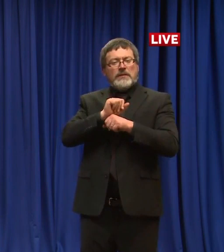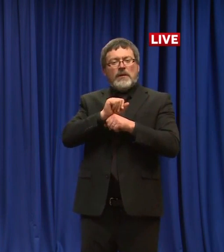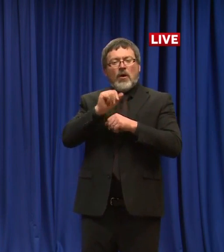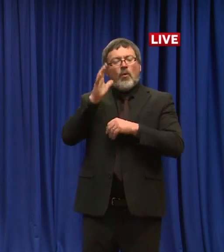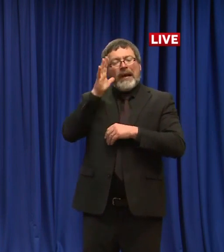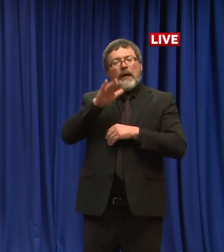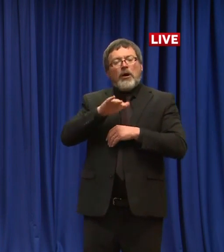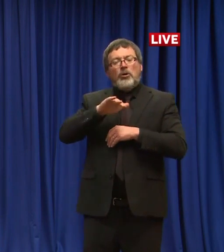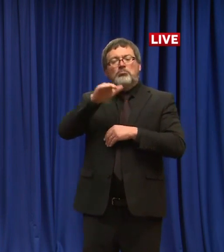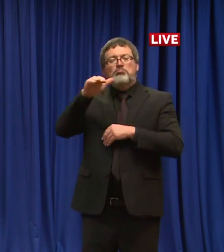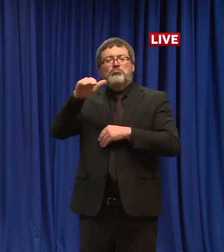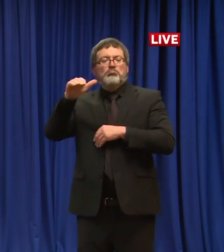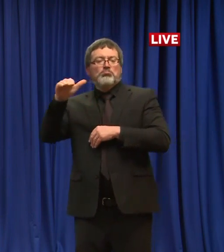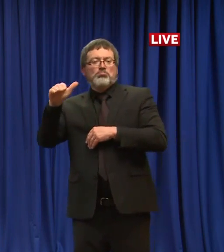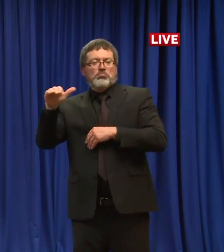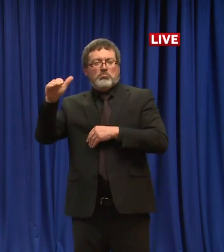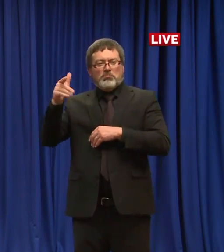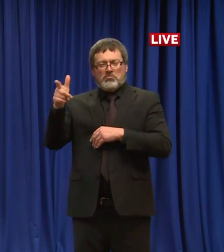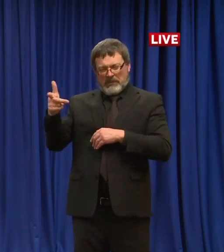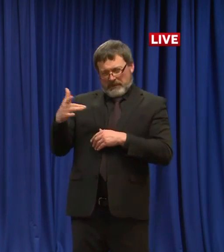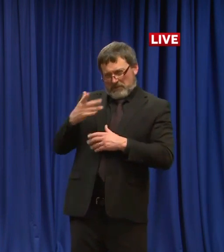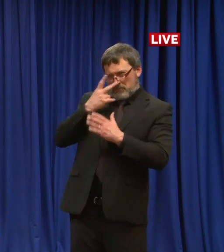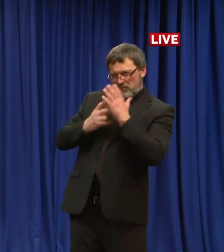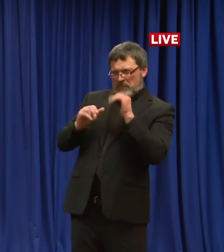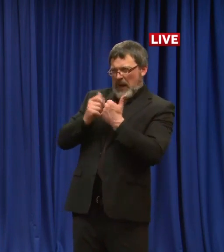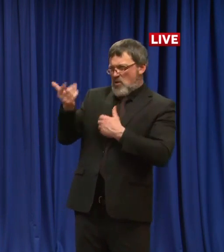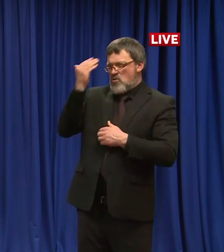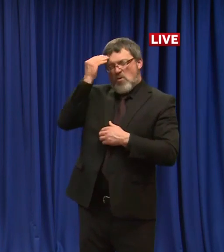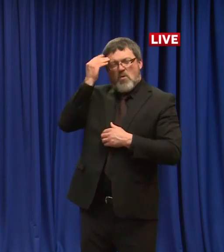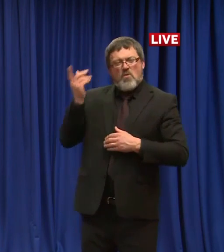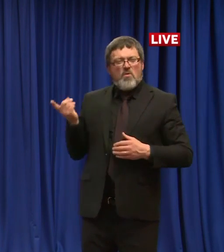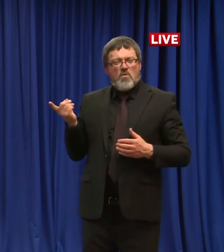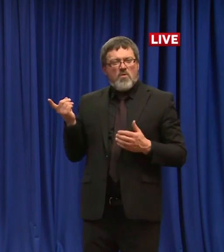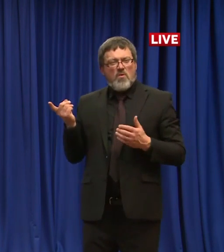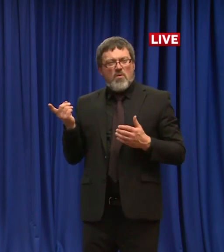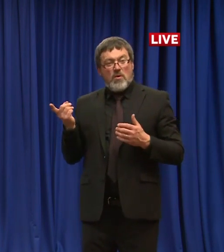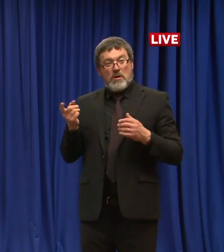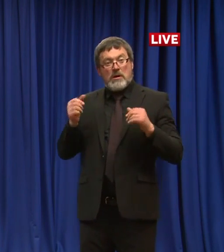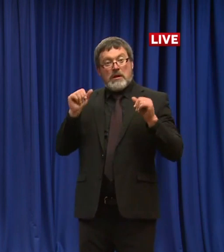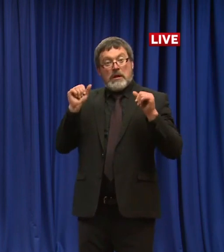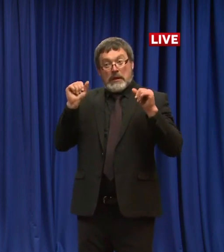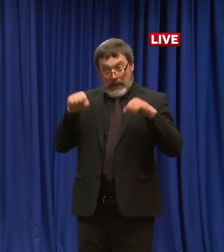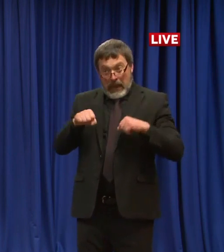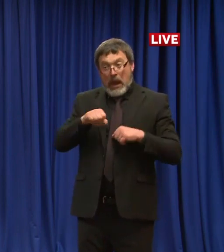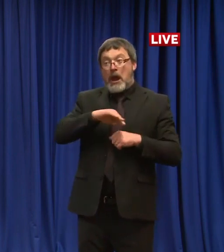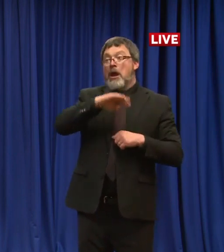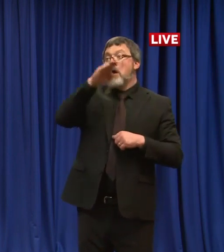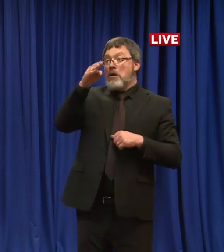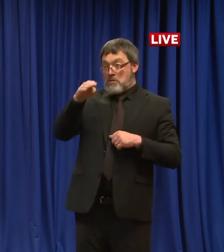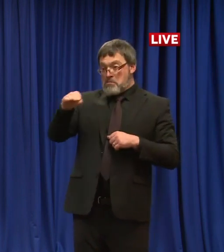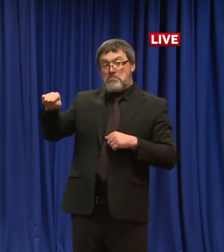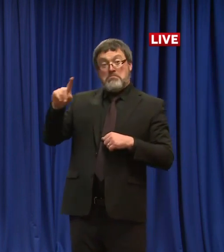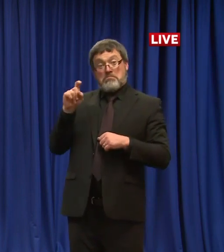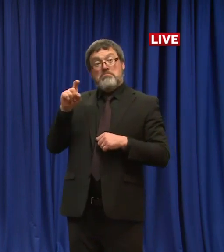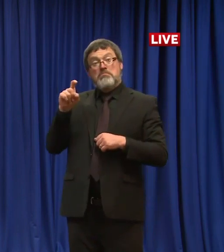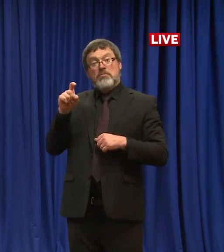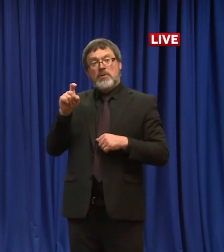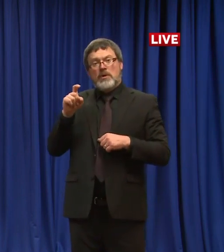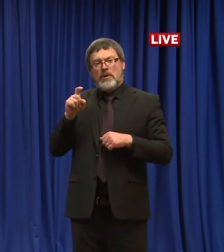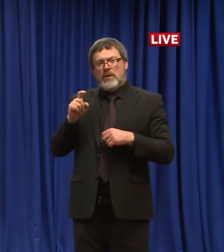THIS REALLY IS A TRAP THAT WE’RE IN THE RIGHT DIRECTION AND IT’S GOING TO CONTINUE THIS WAY AS WE YOU KNOW FOR THE BEEN DESTROYED.